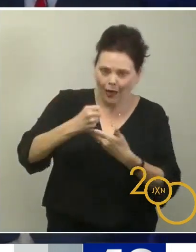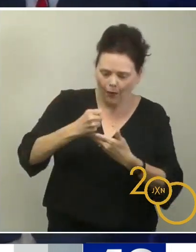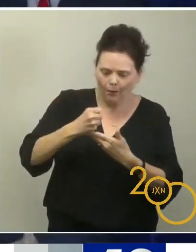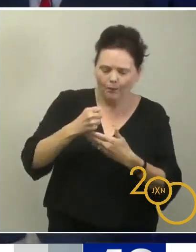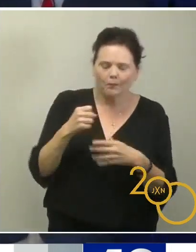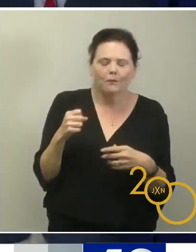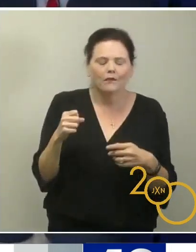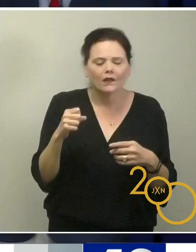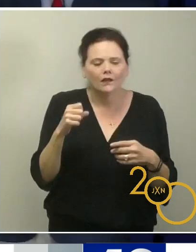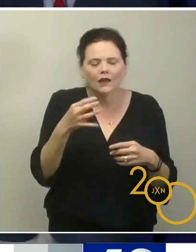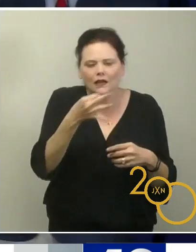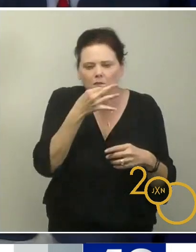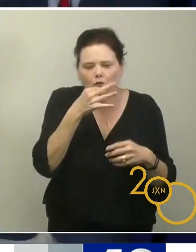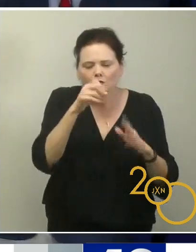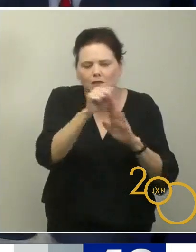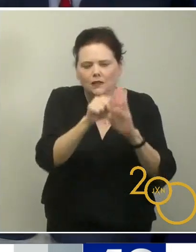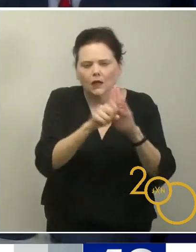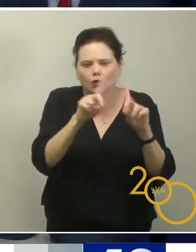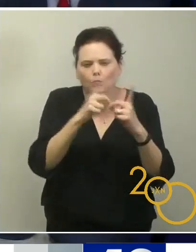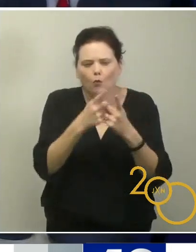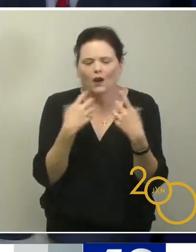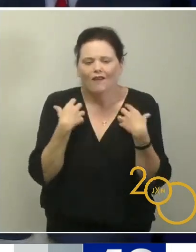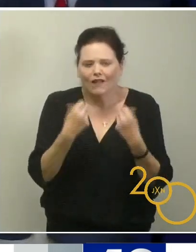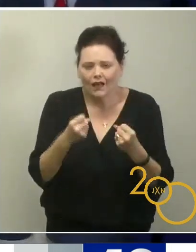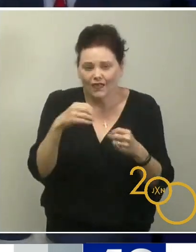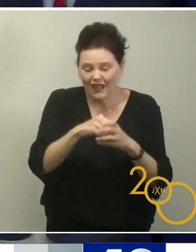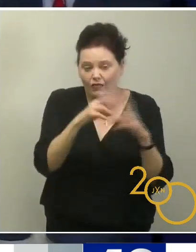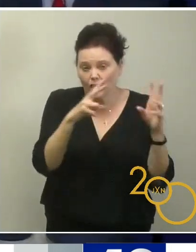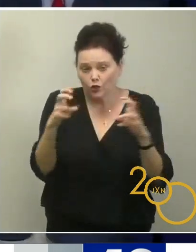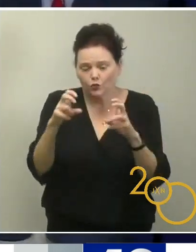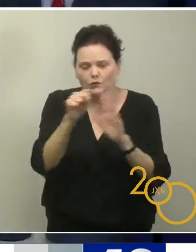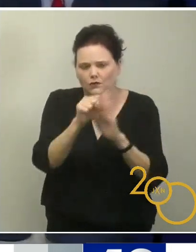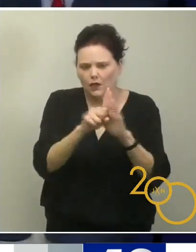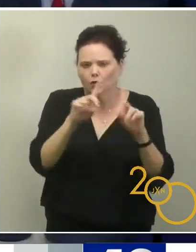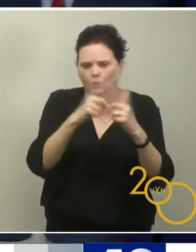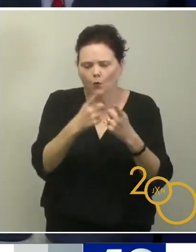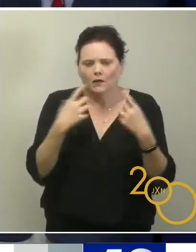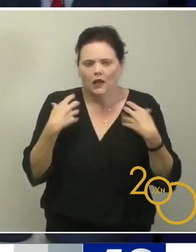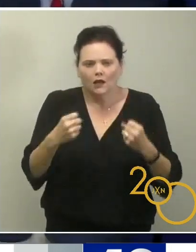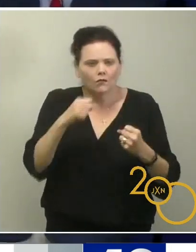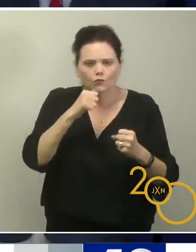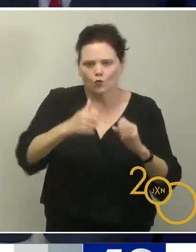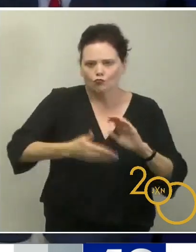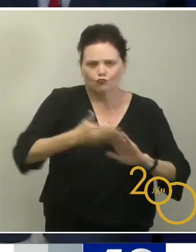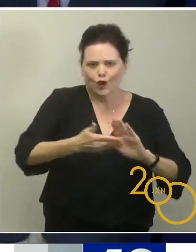WHICH WOULD INCLUDE SIGNIFICANT OUTSIDE HELP. OBVIOUSLY WE HAVE EXPERTS AT